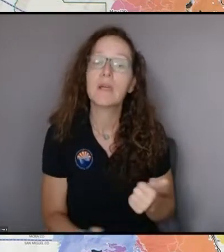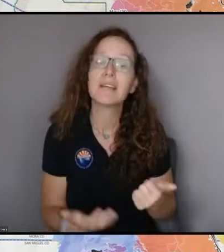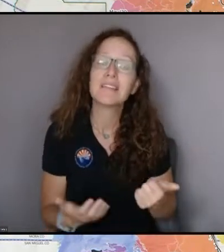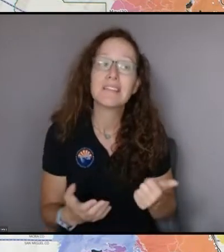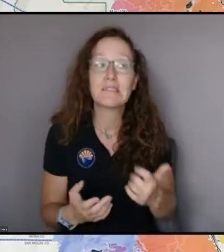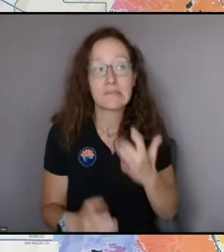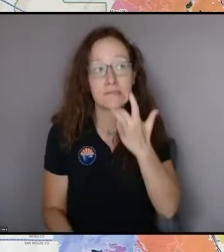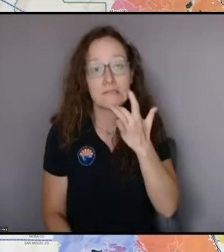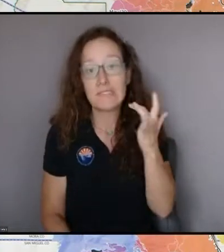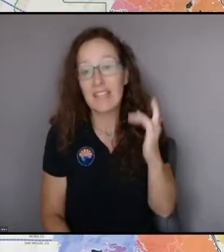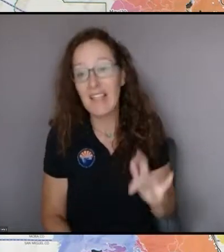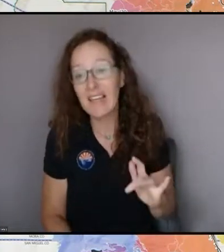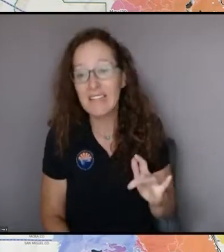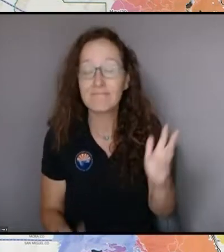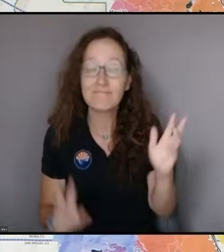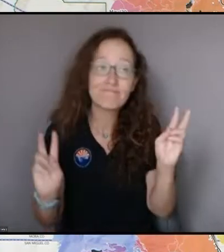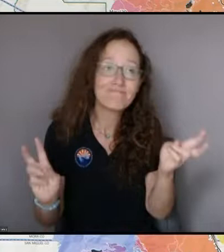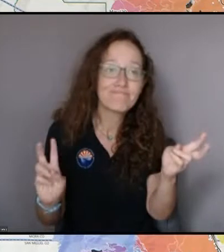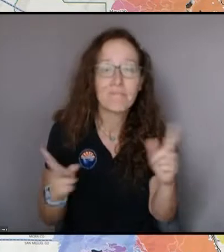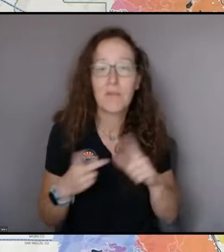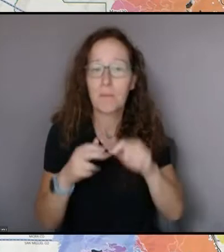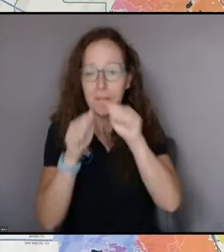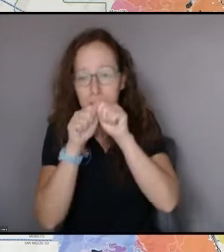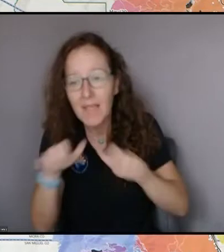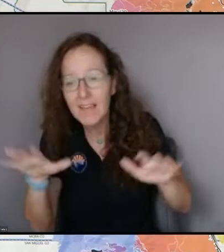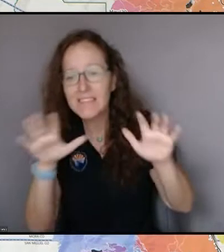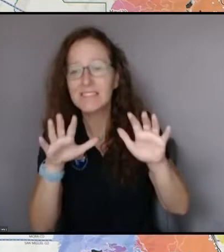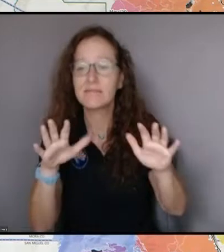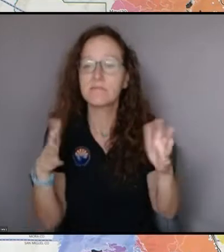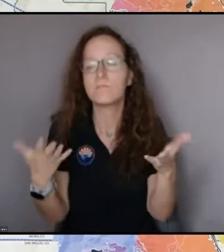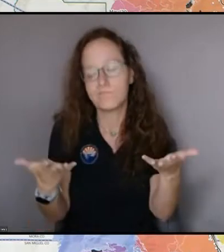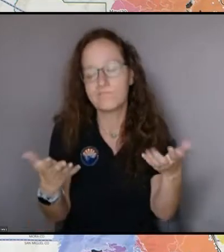happened to go further east than was anticipated the